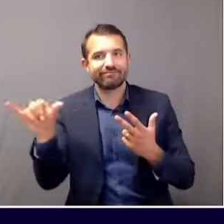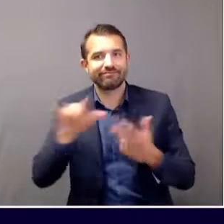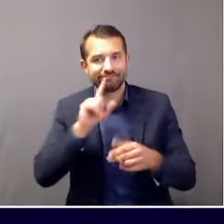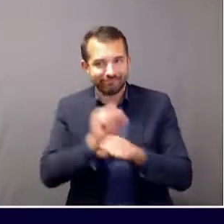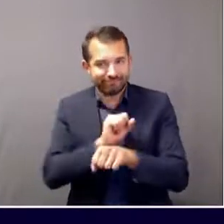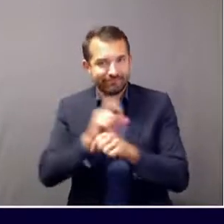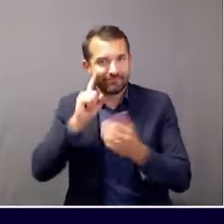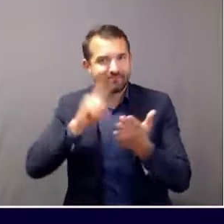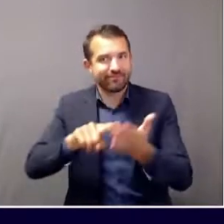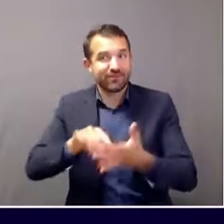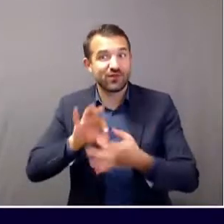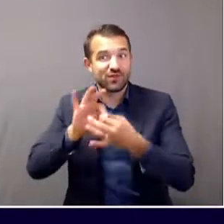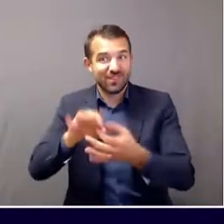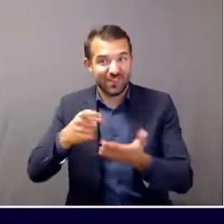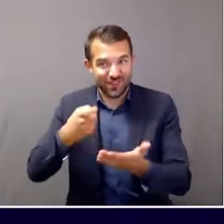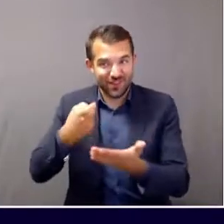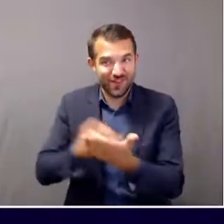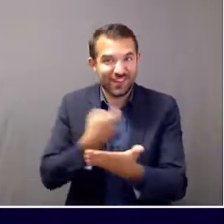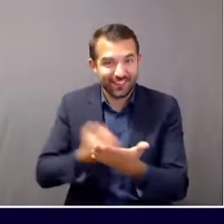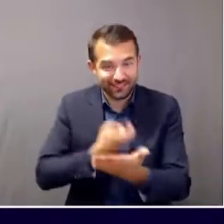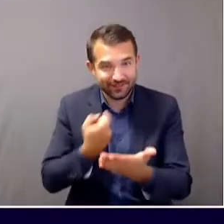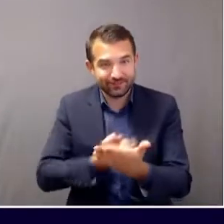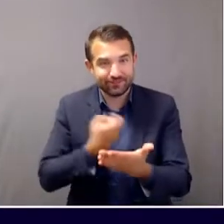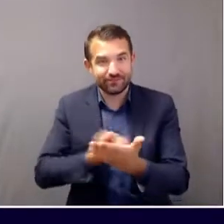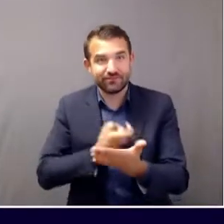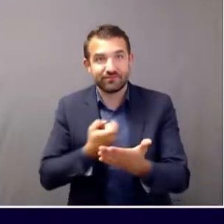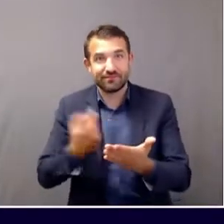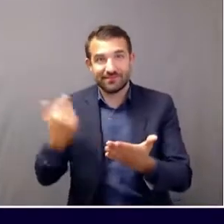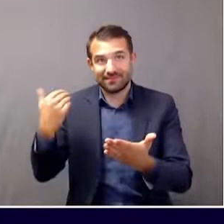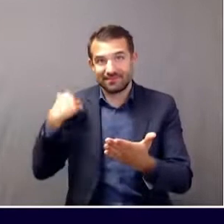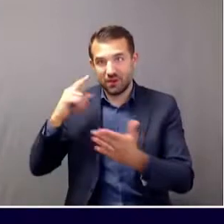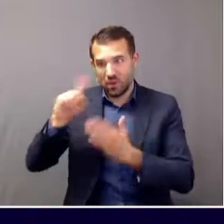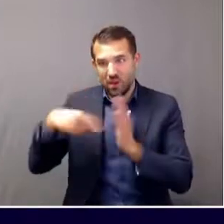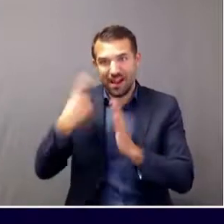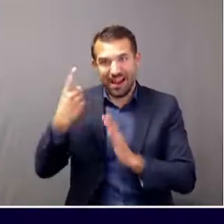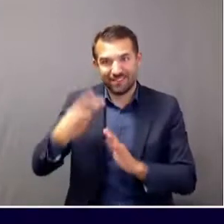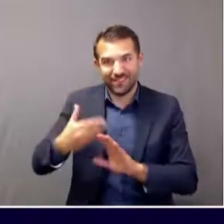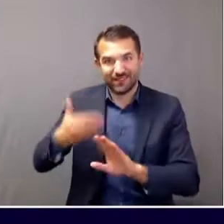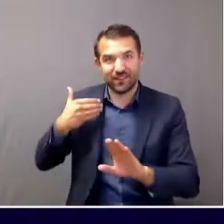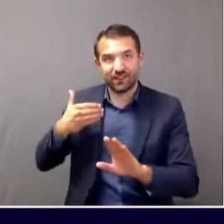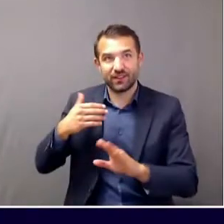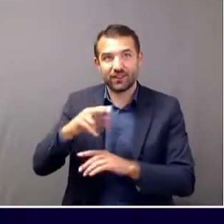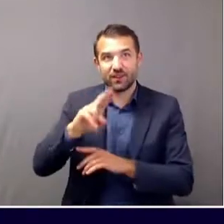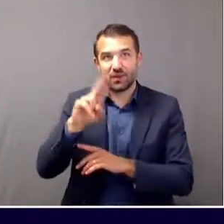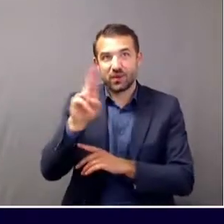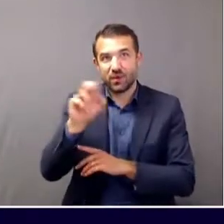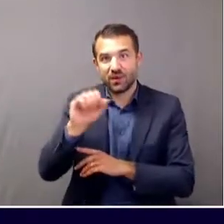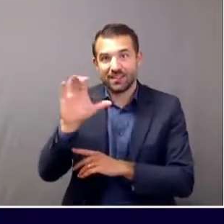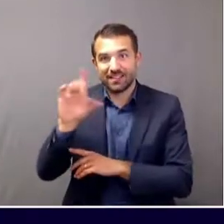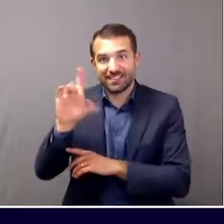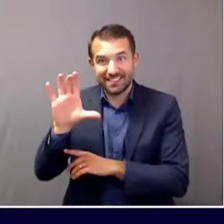actually just about an hour and